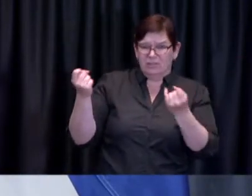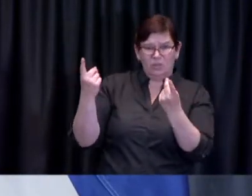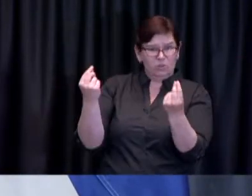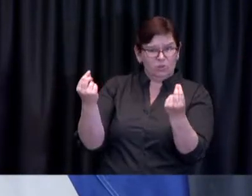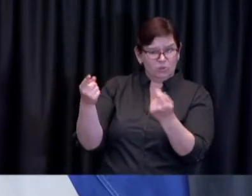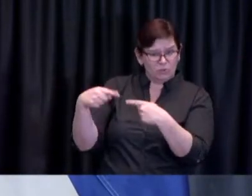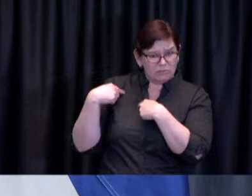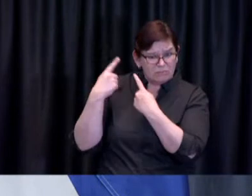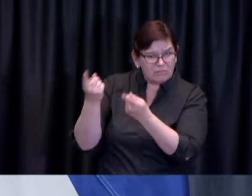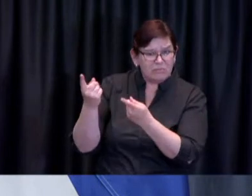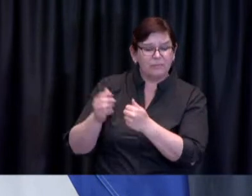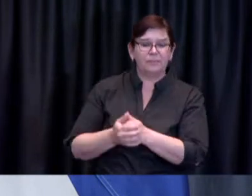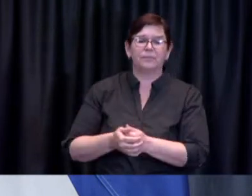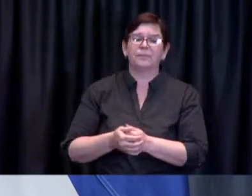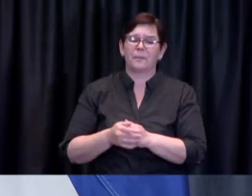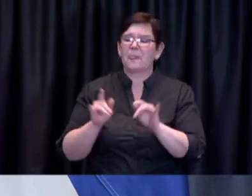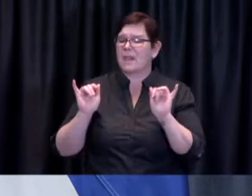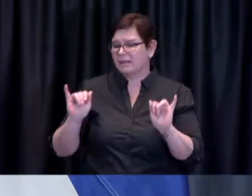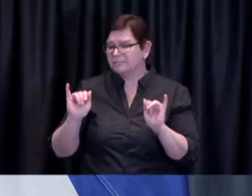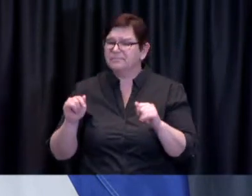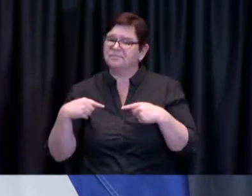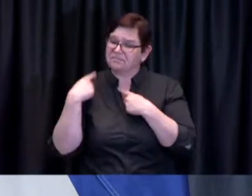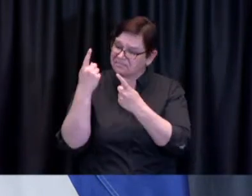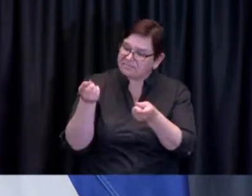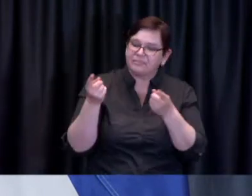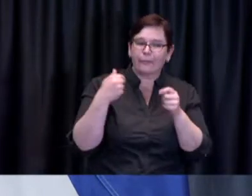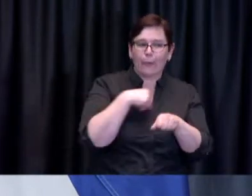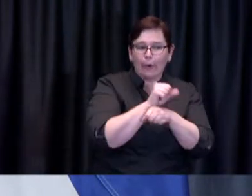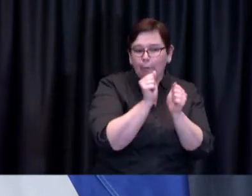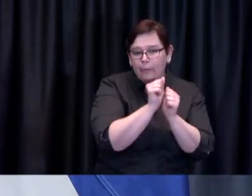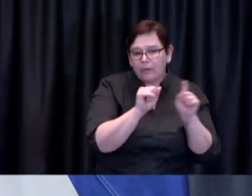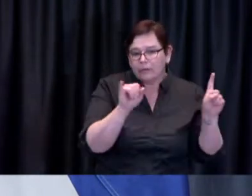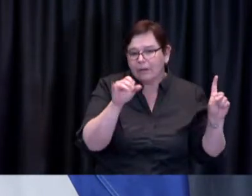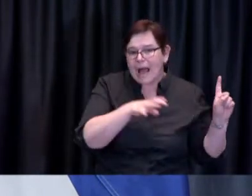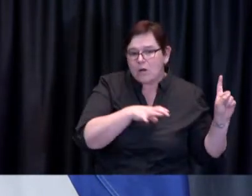Chair of the Border Health with Dr. de Villa and others and we continue to work together to find